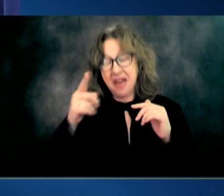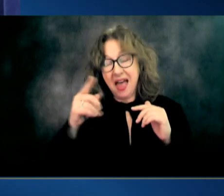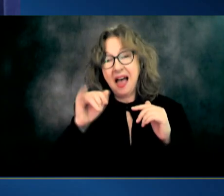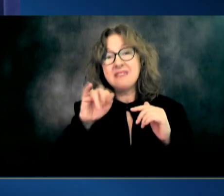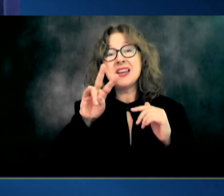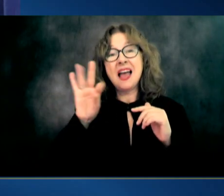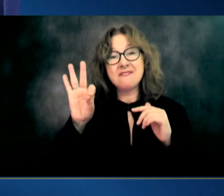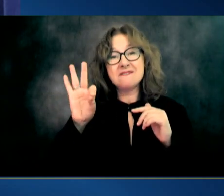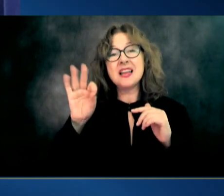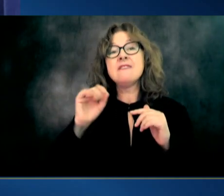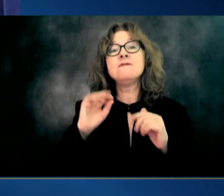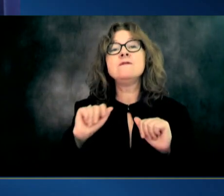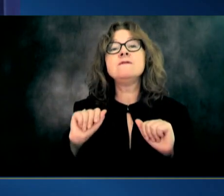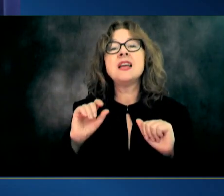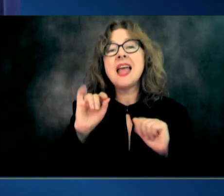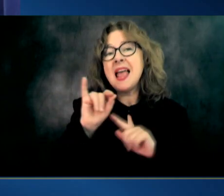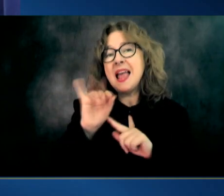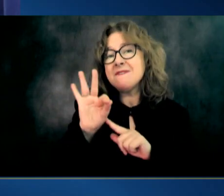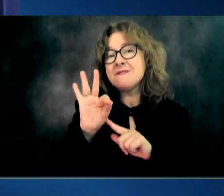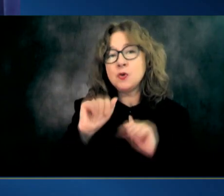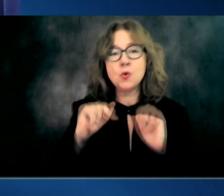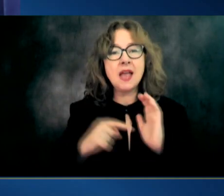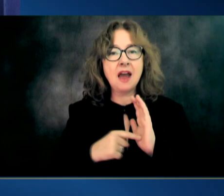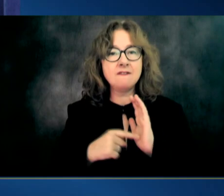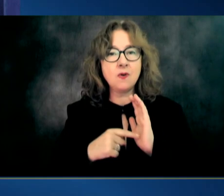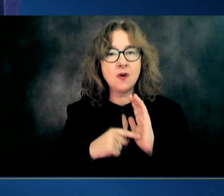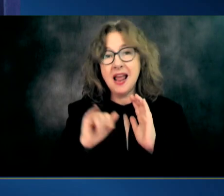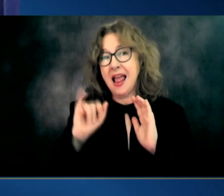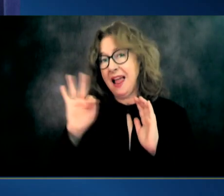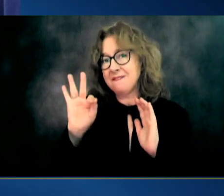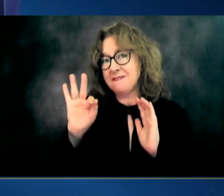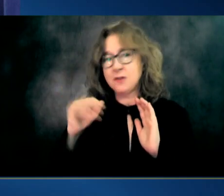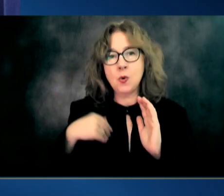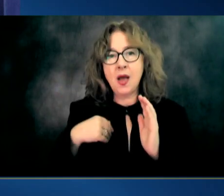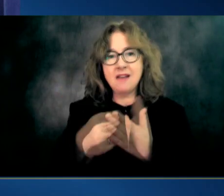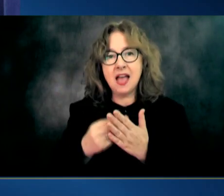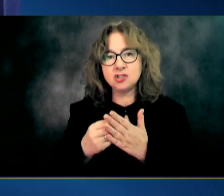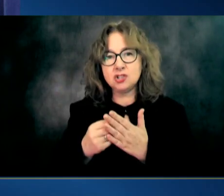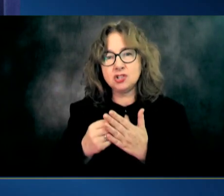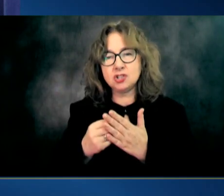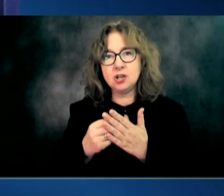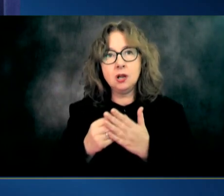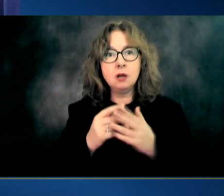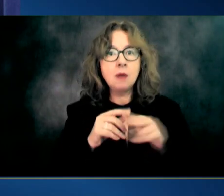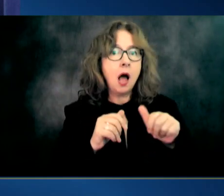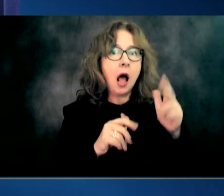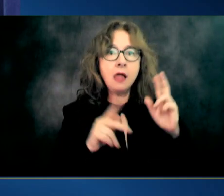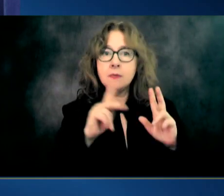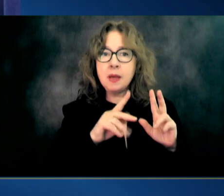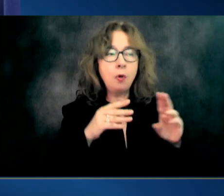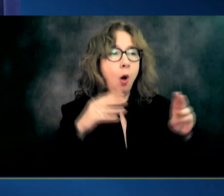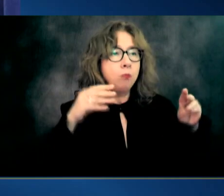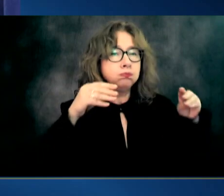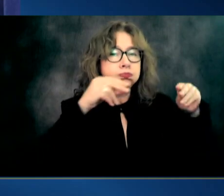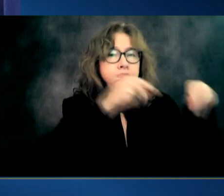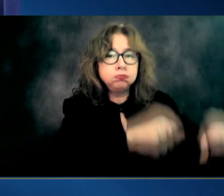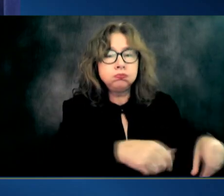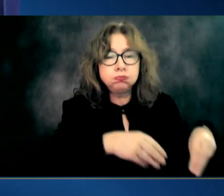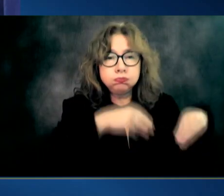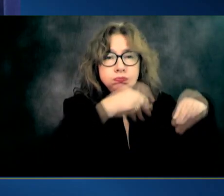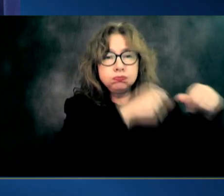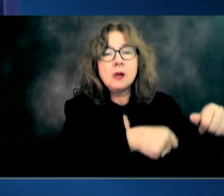have the cash like now. But people are spending far more than that on the care and giving care and